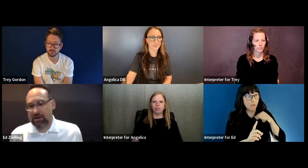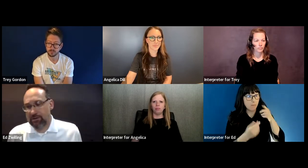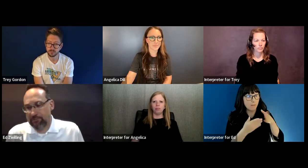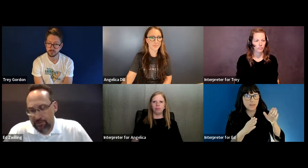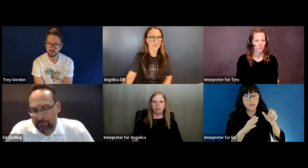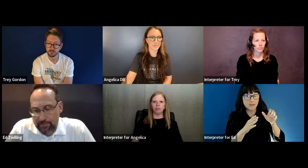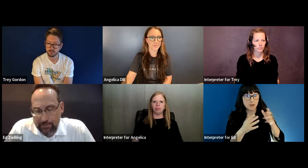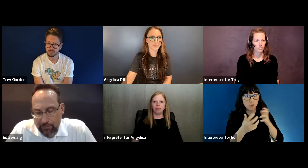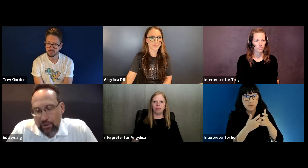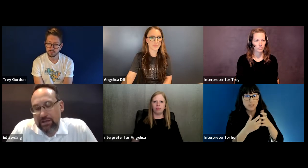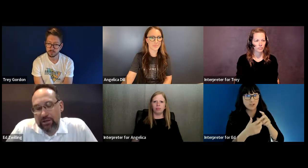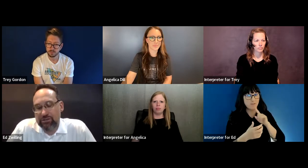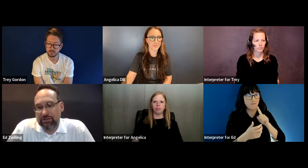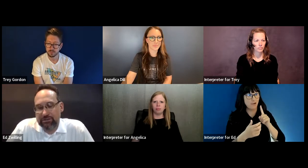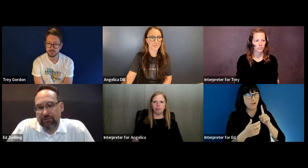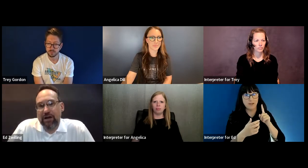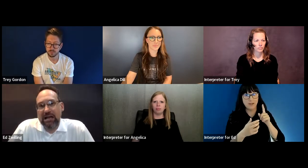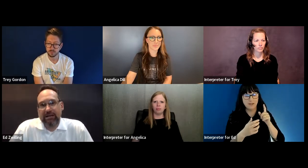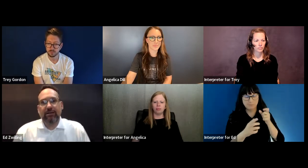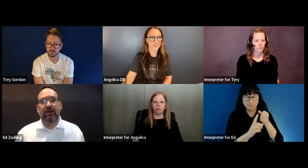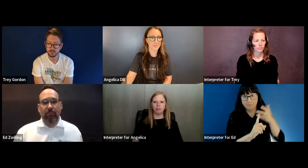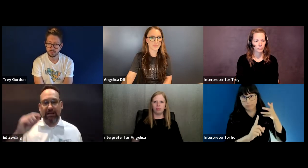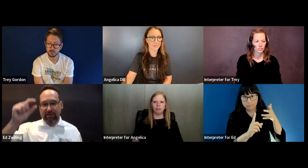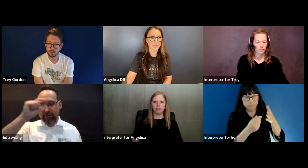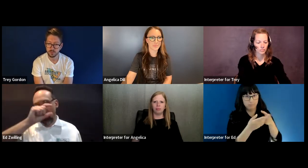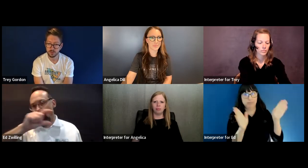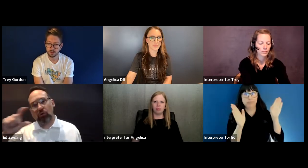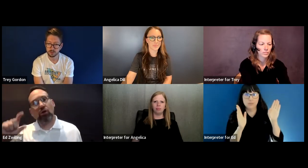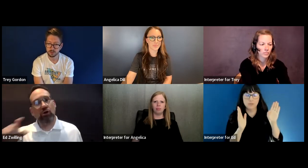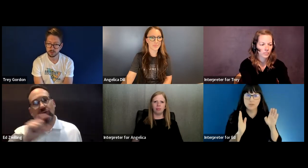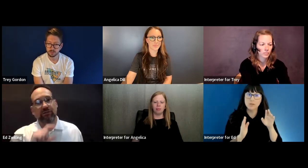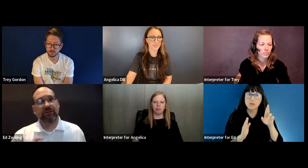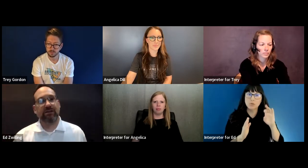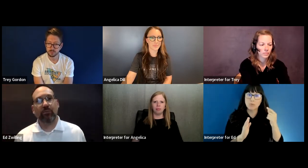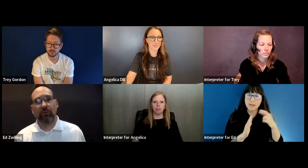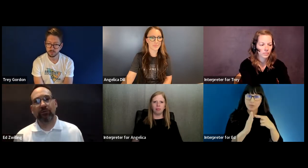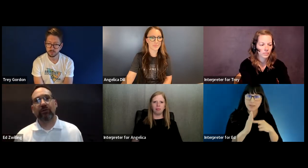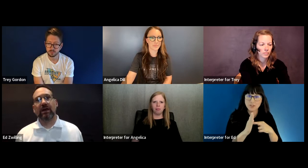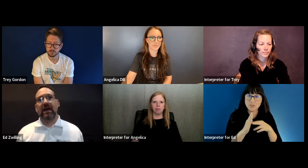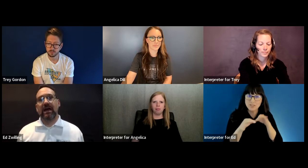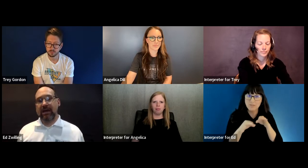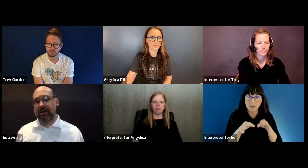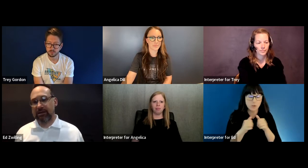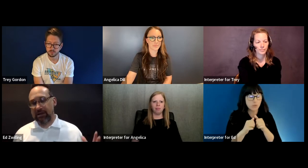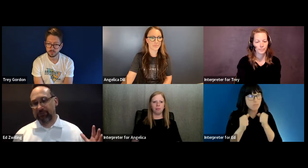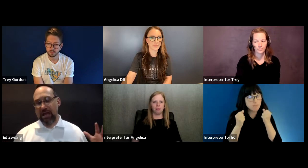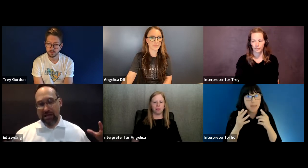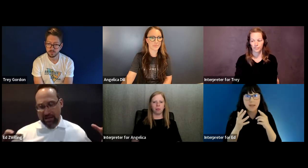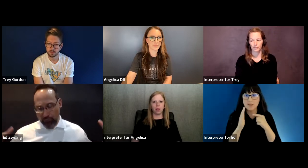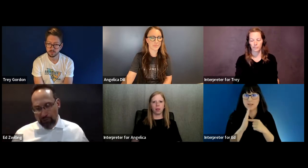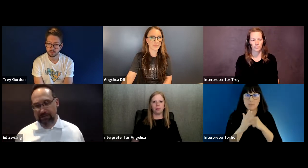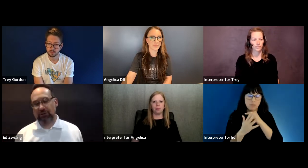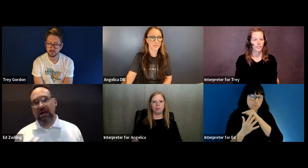uh the regulations define it by giving a whole host of examples and have and really has tried